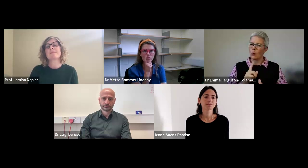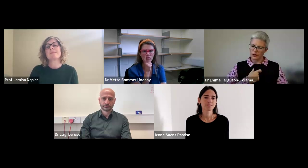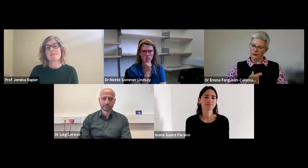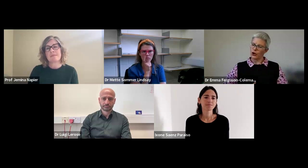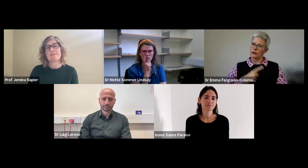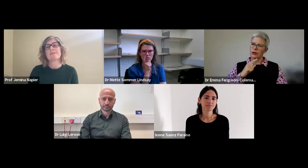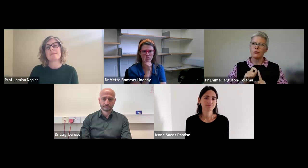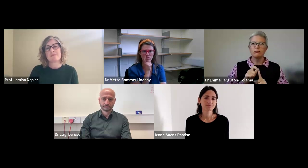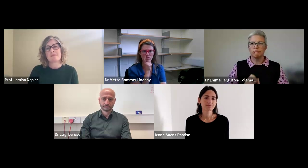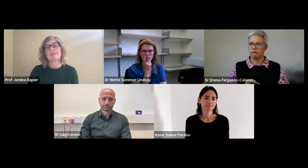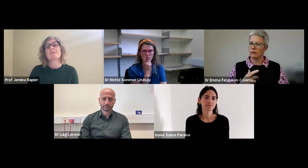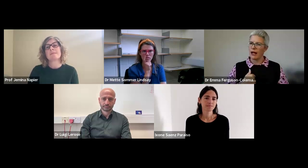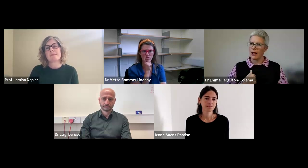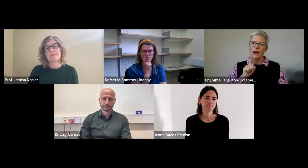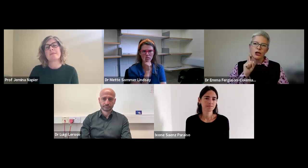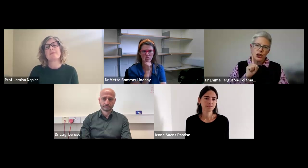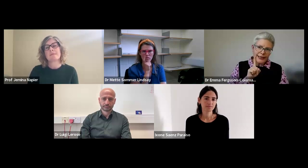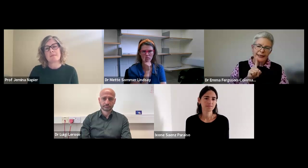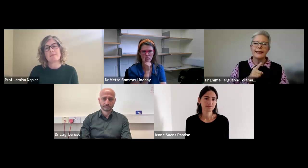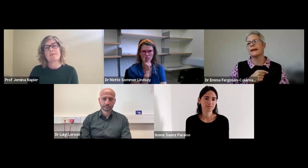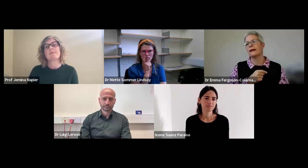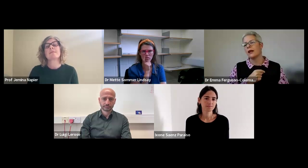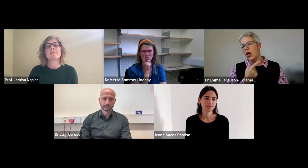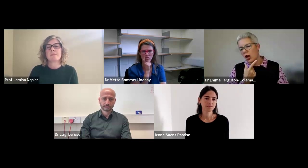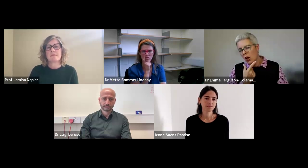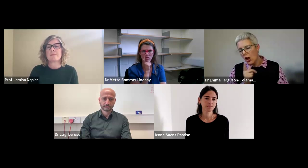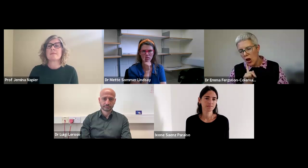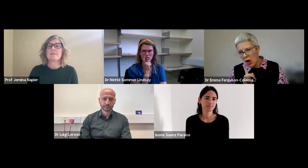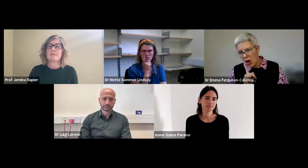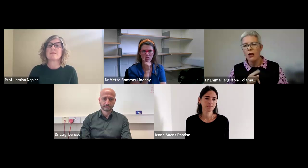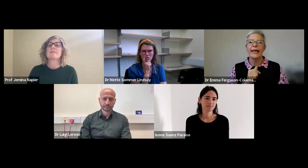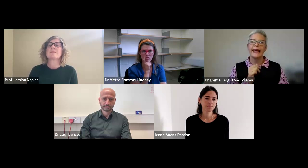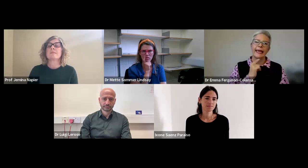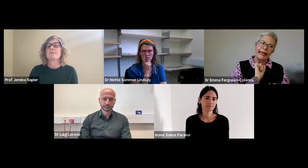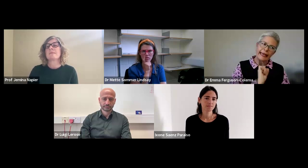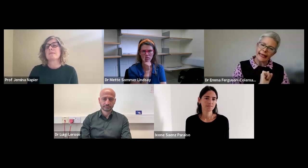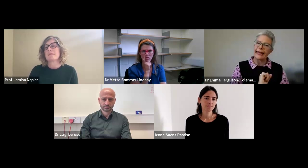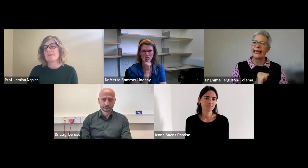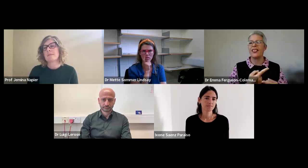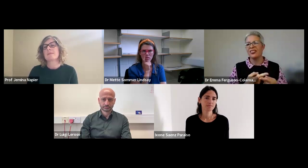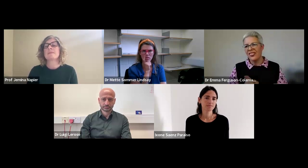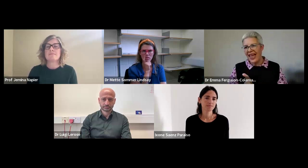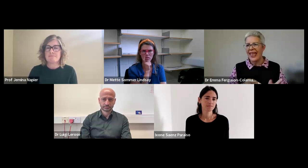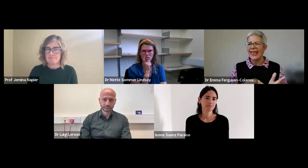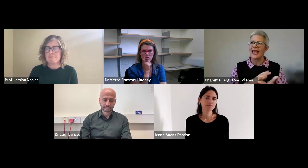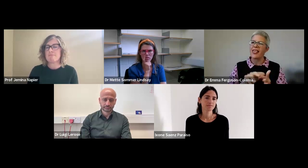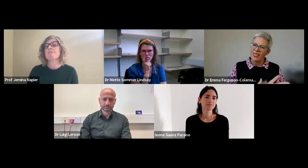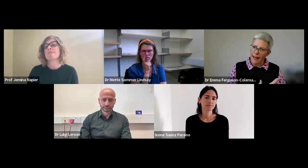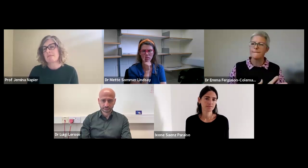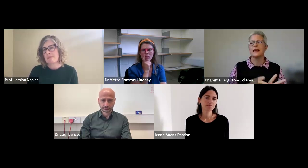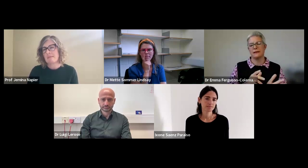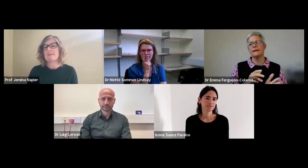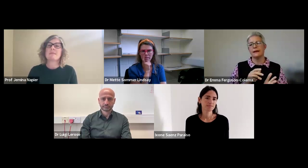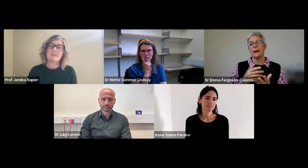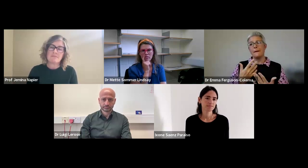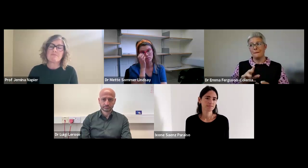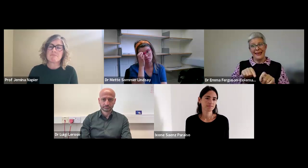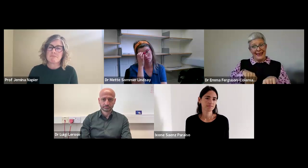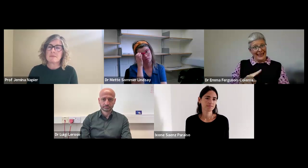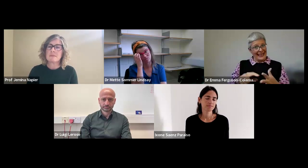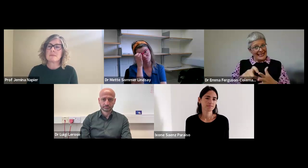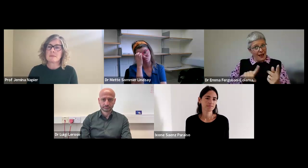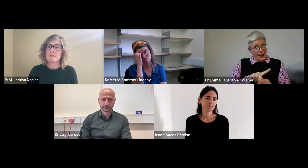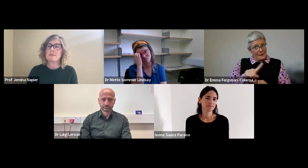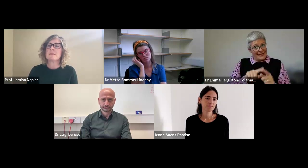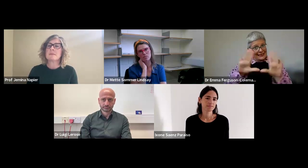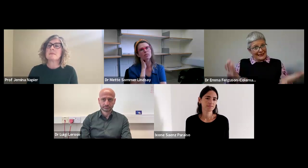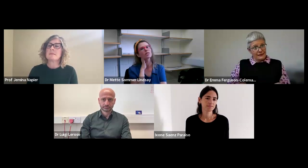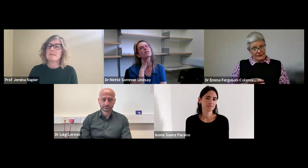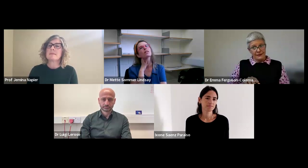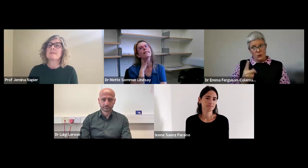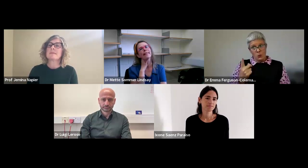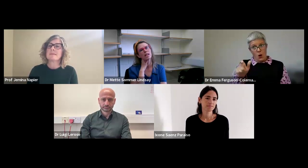have been discussed. So how a person prefers to be described whether it's she or her he they them...